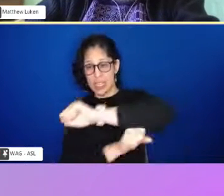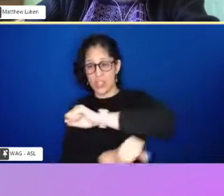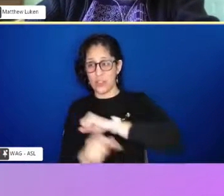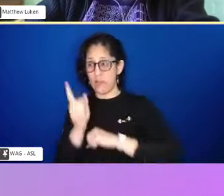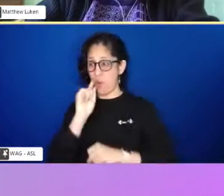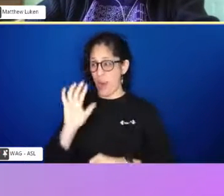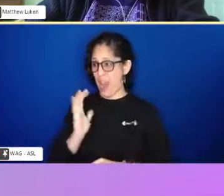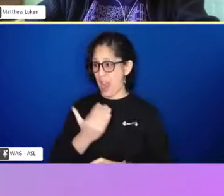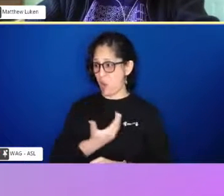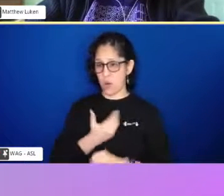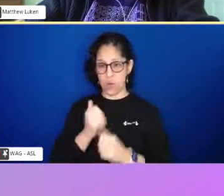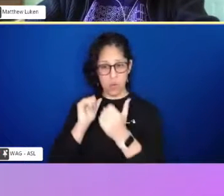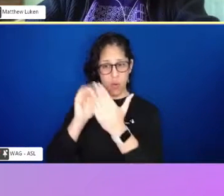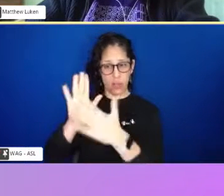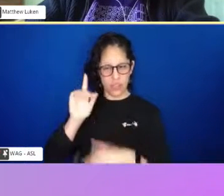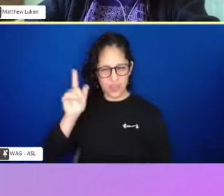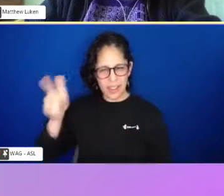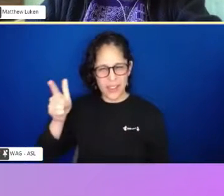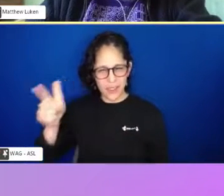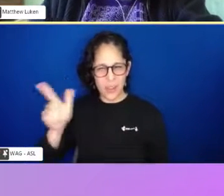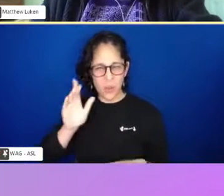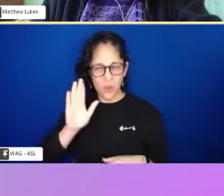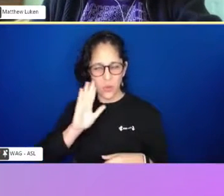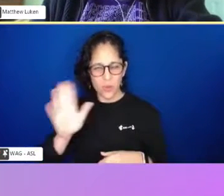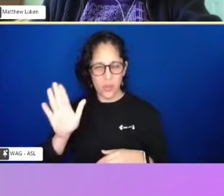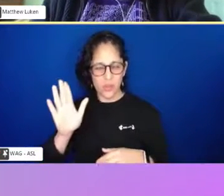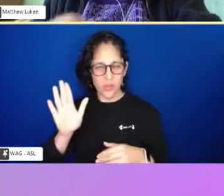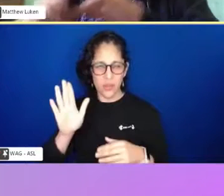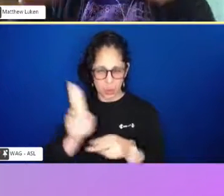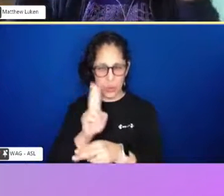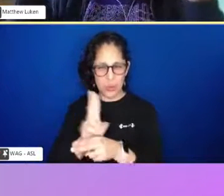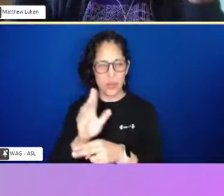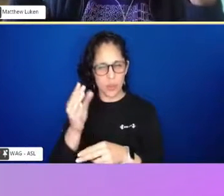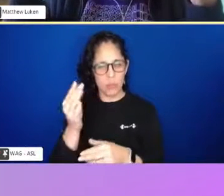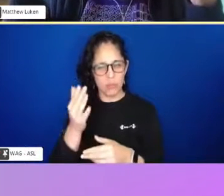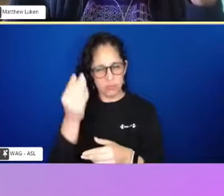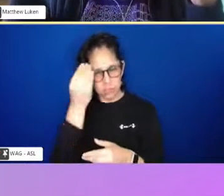this is important because it's going to build approaches,